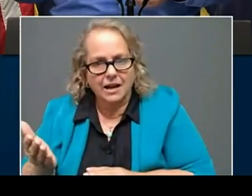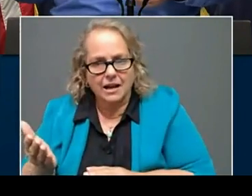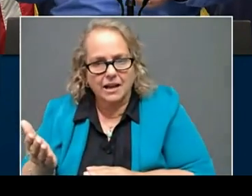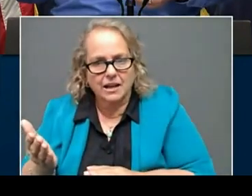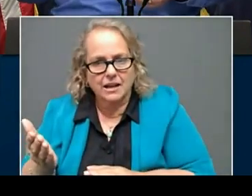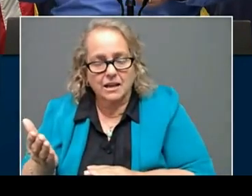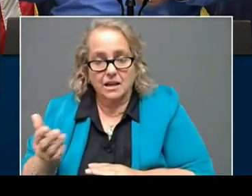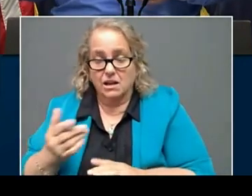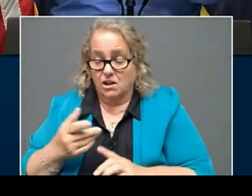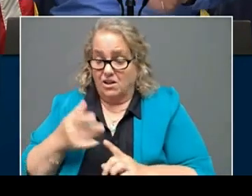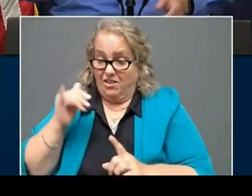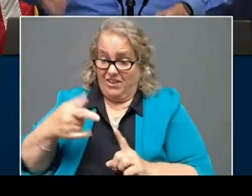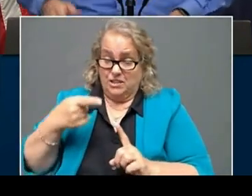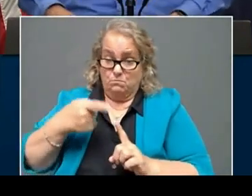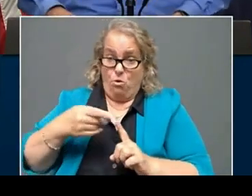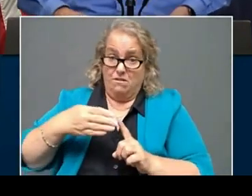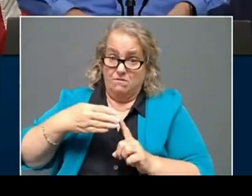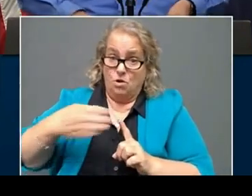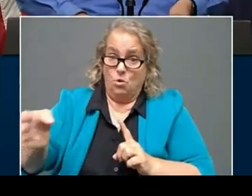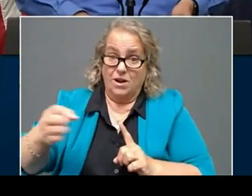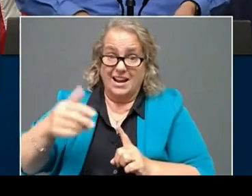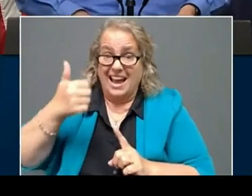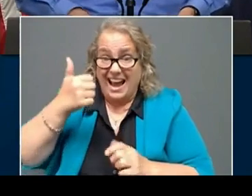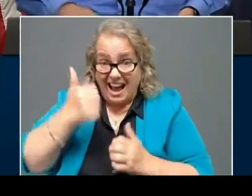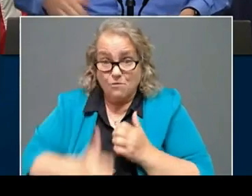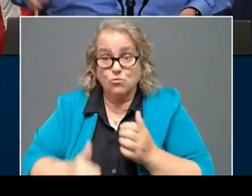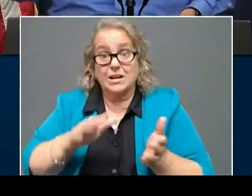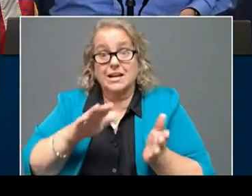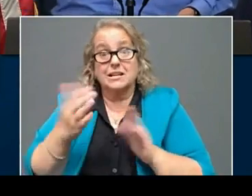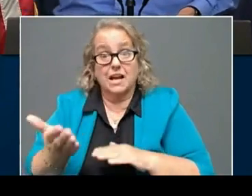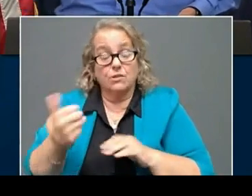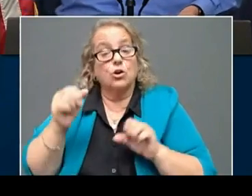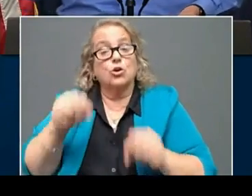Delta is probably a preventable death from covid. If they were just